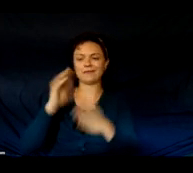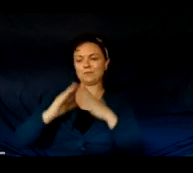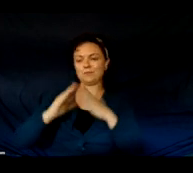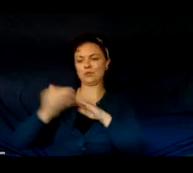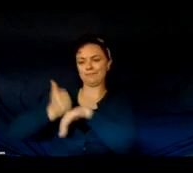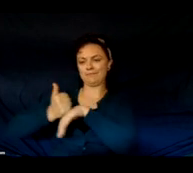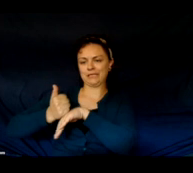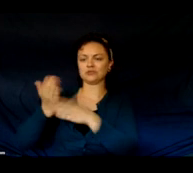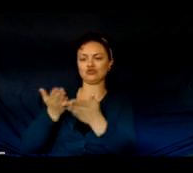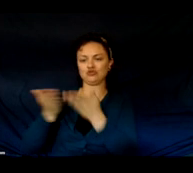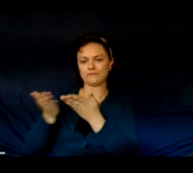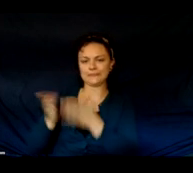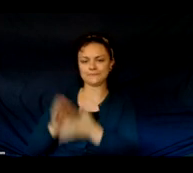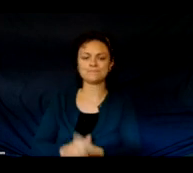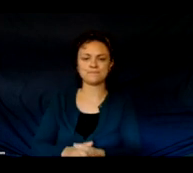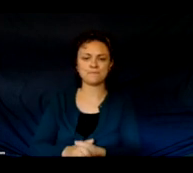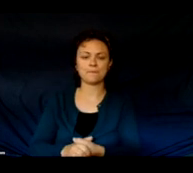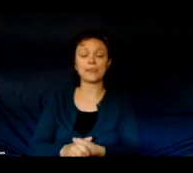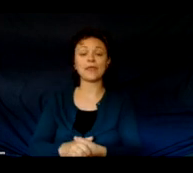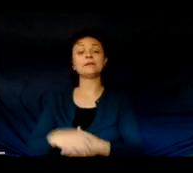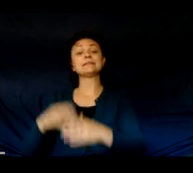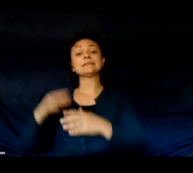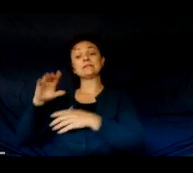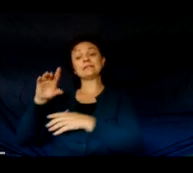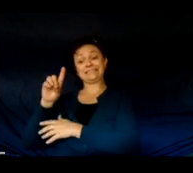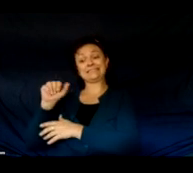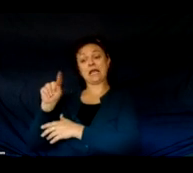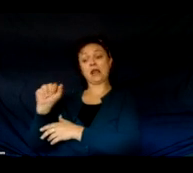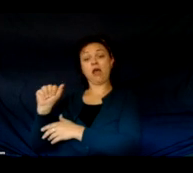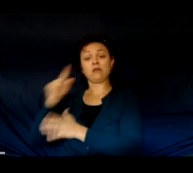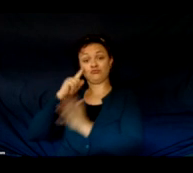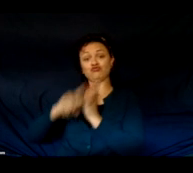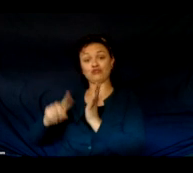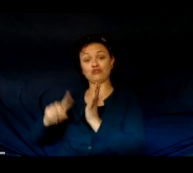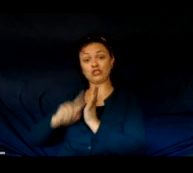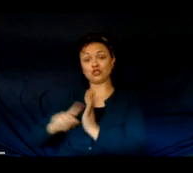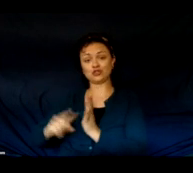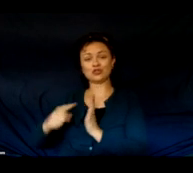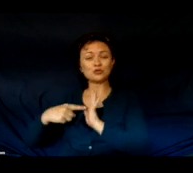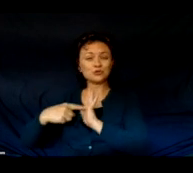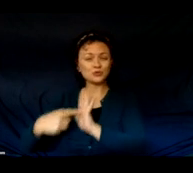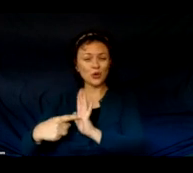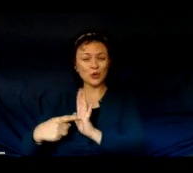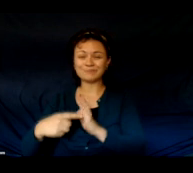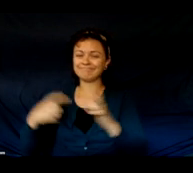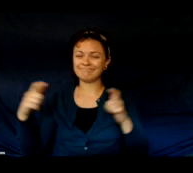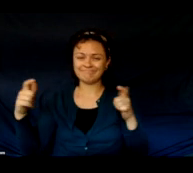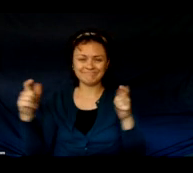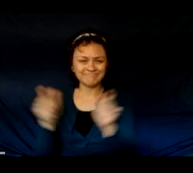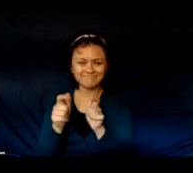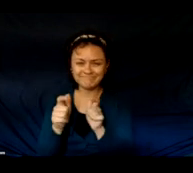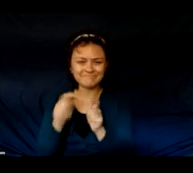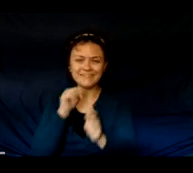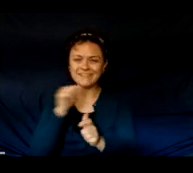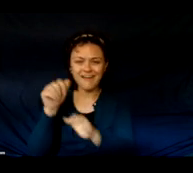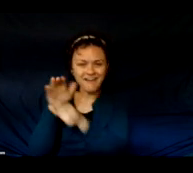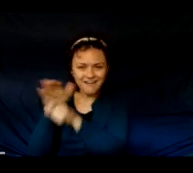Existing data also makes pretty limited reference to racial and ethnicity differences